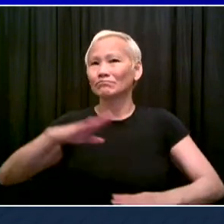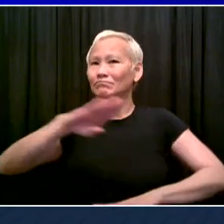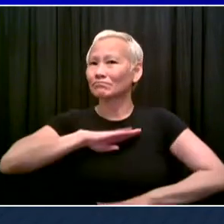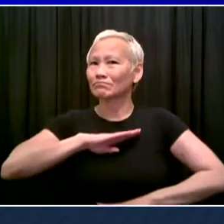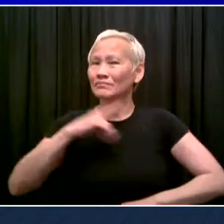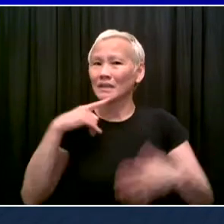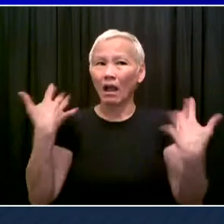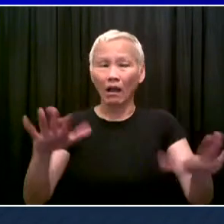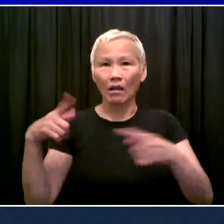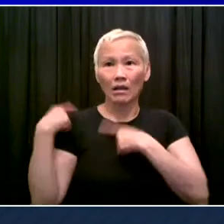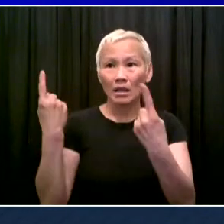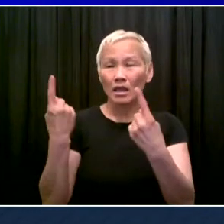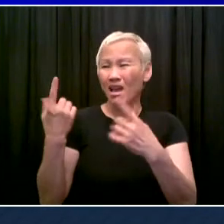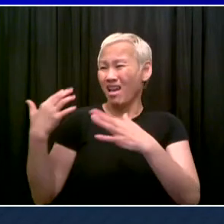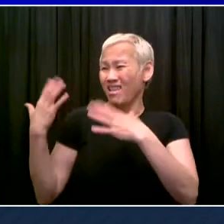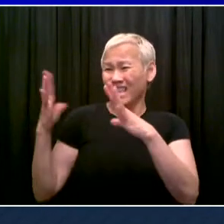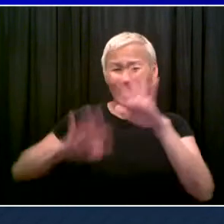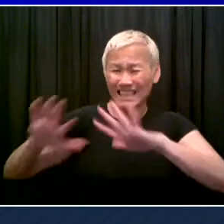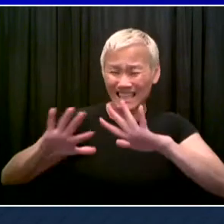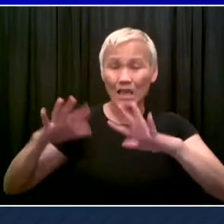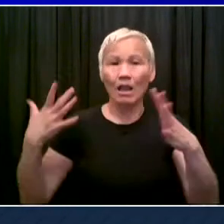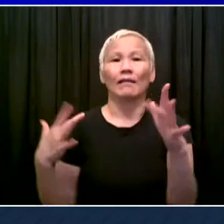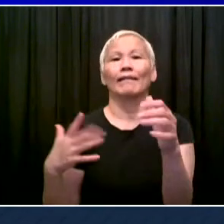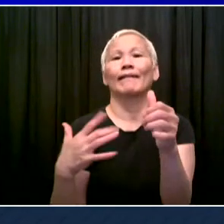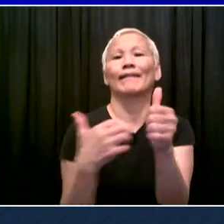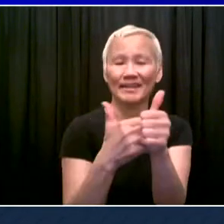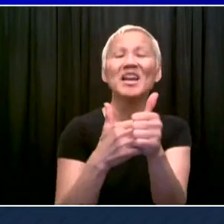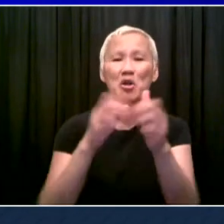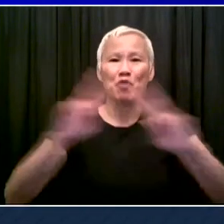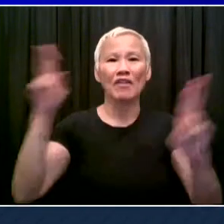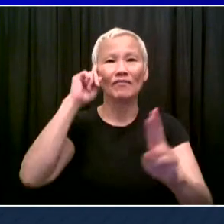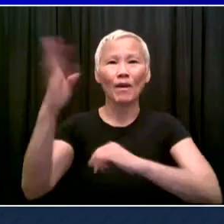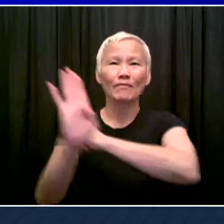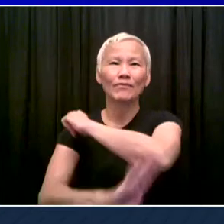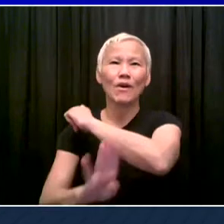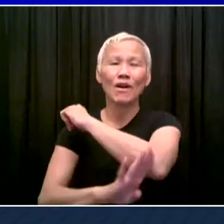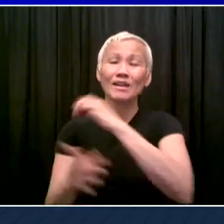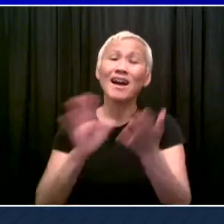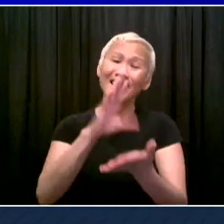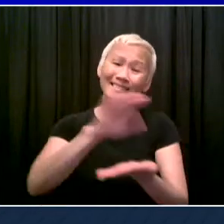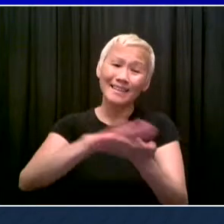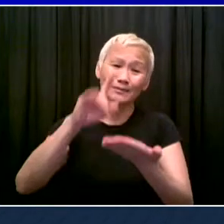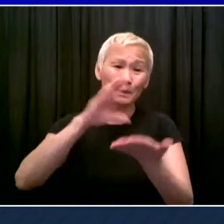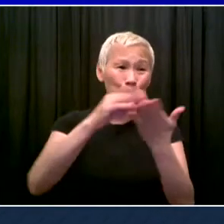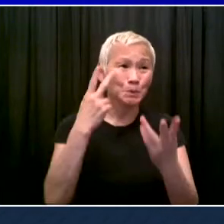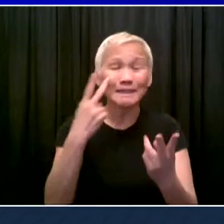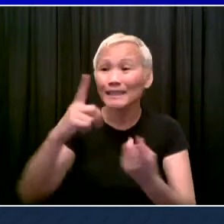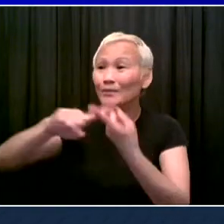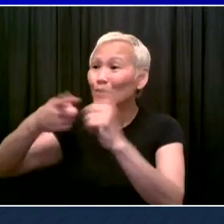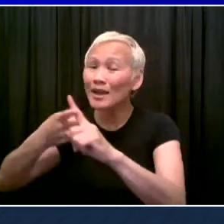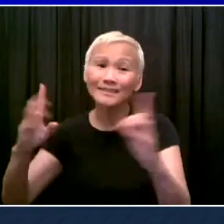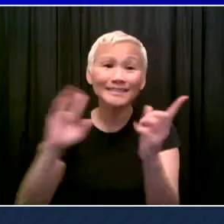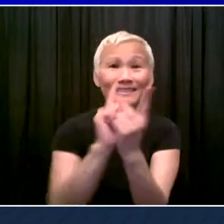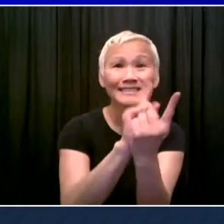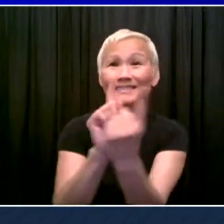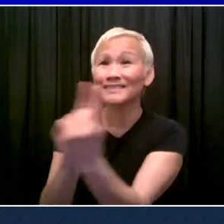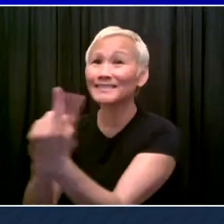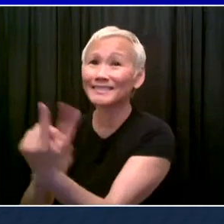WANTED THIS SUMMER TO RE- ACCLIMATE THE SCHOOL AND CATCH